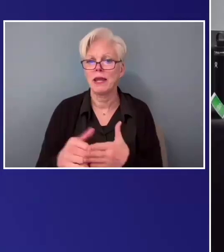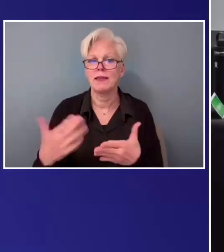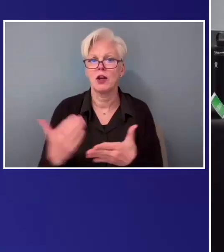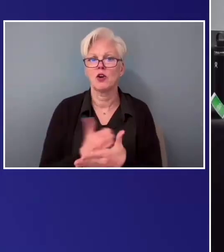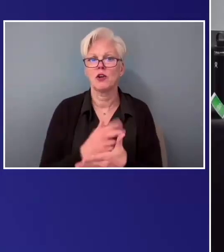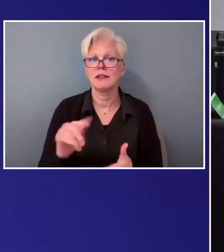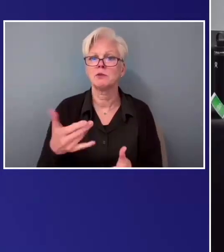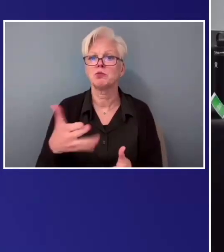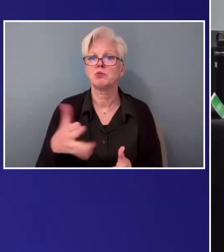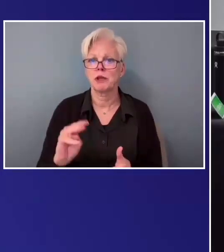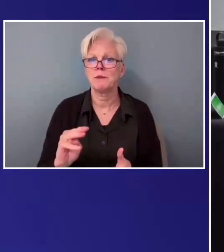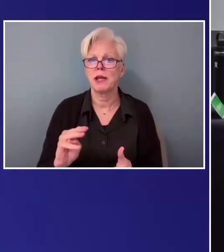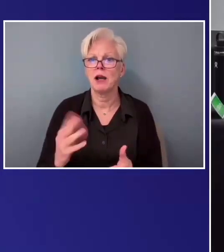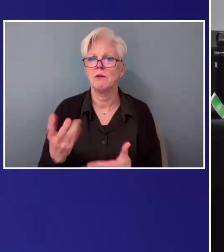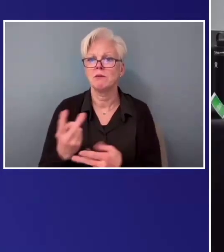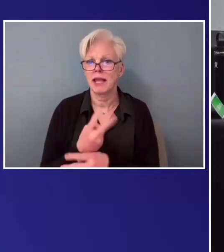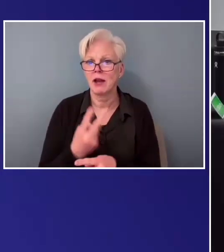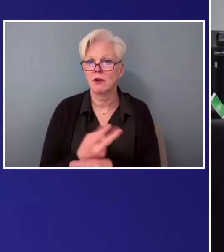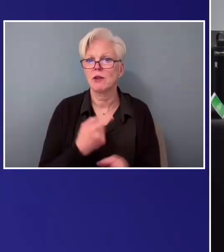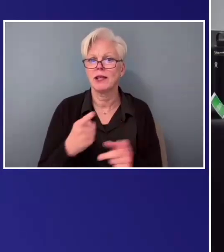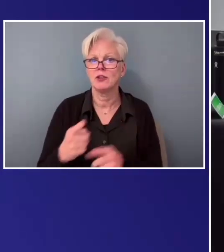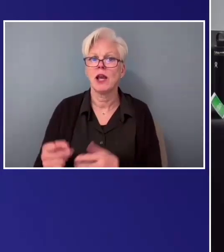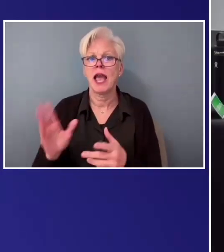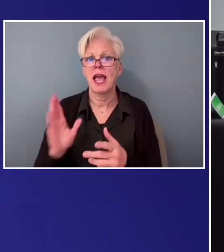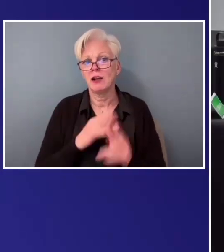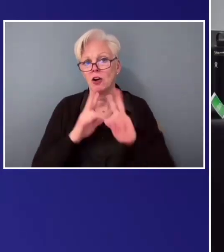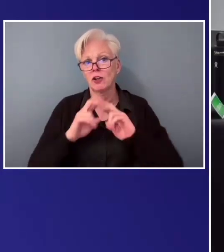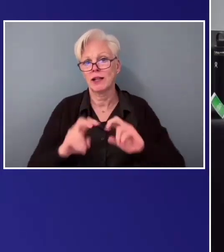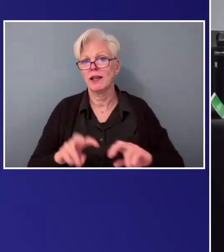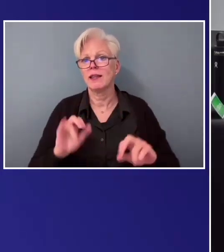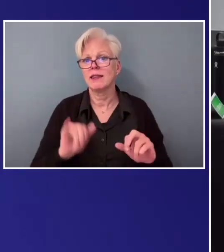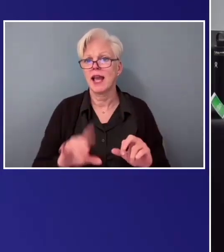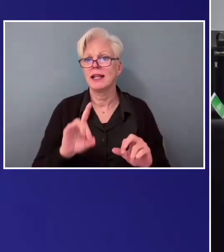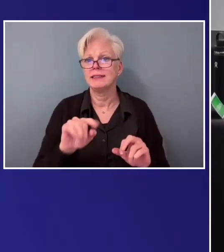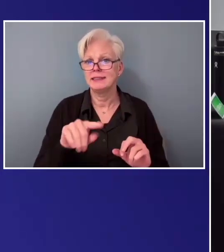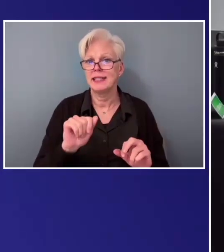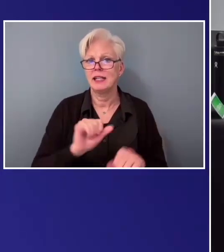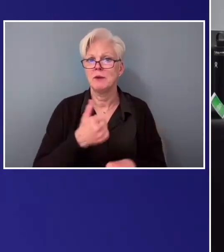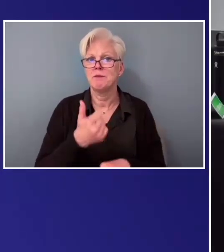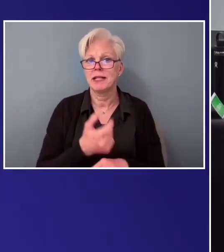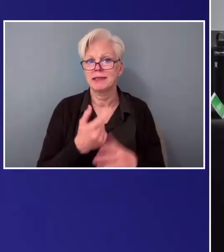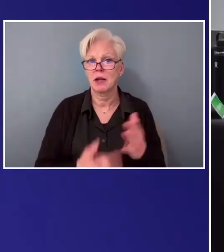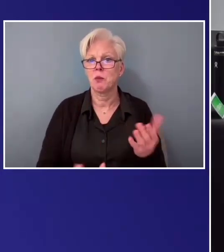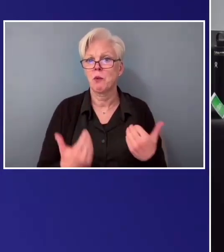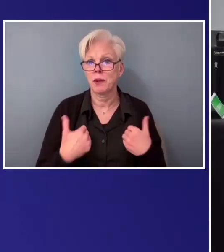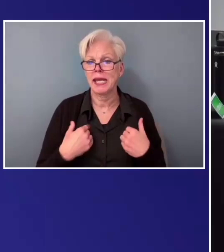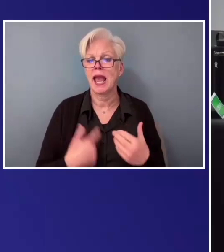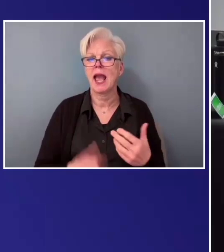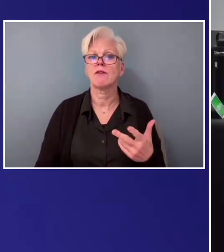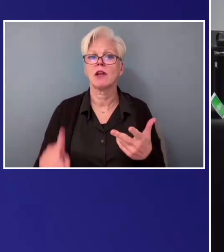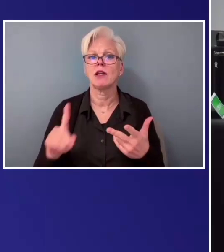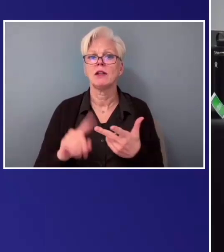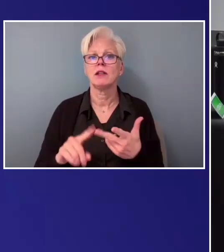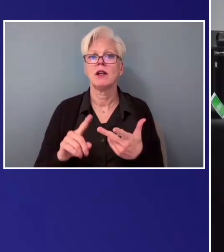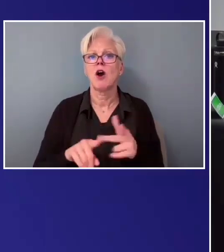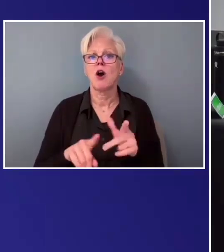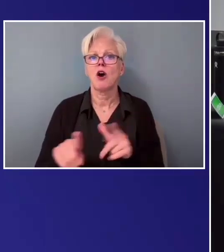calculation works out and our analysis of that data based on what we have. And then we are also going to talk about